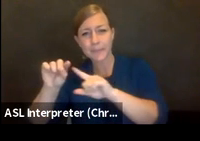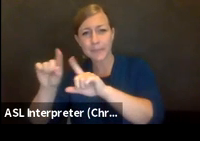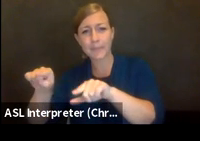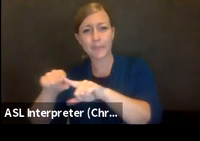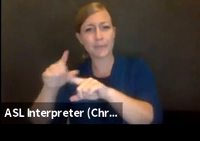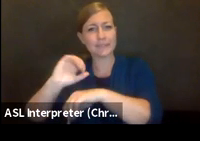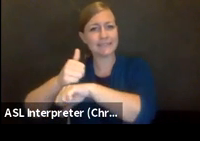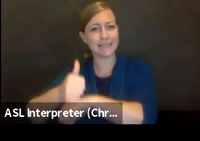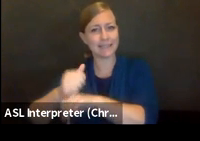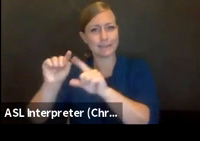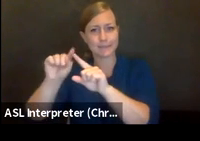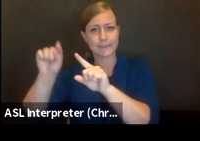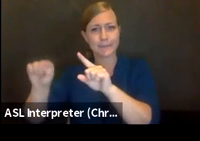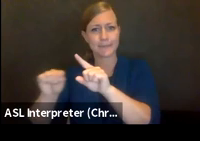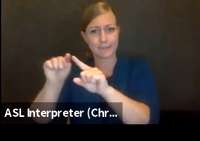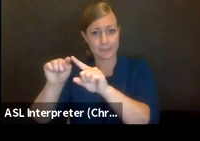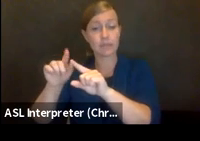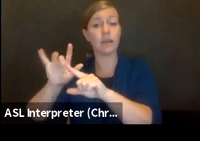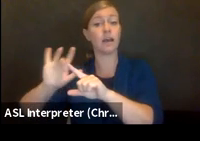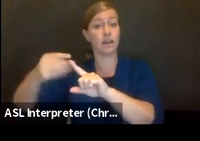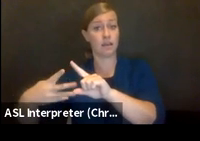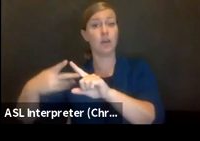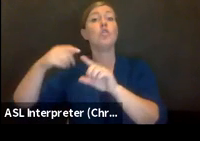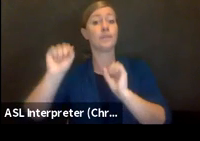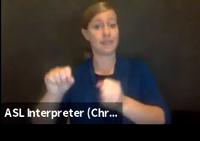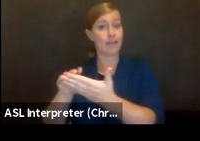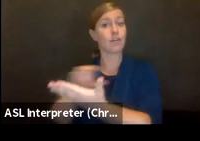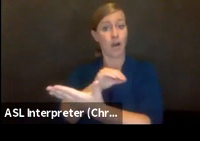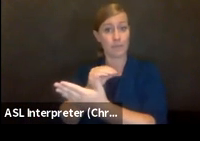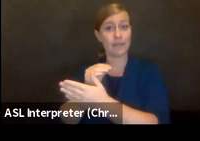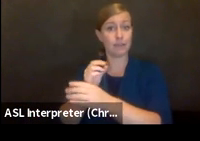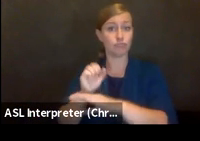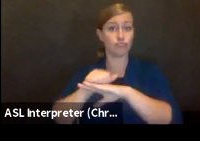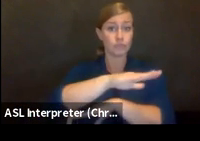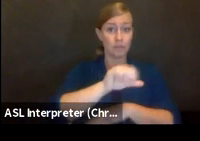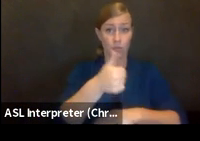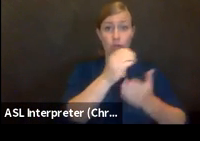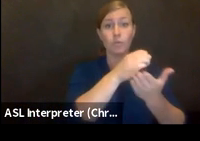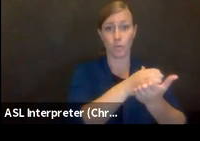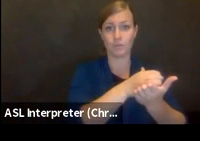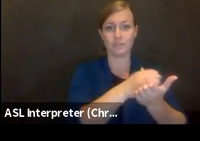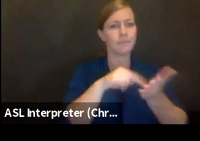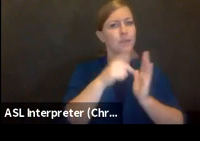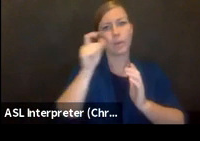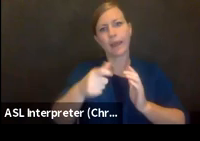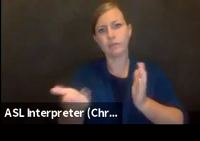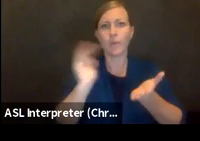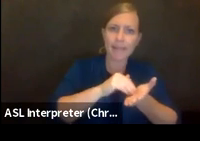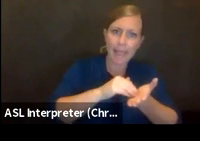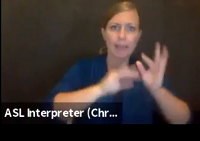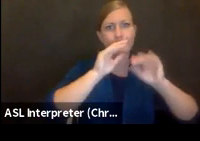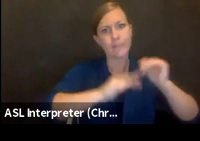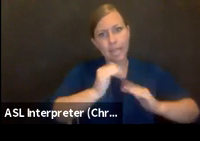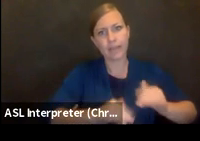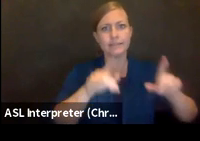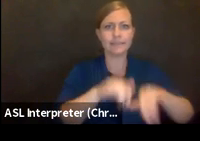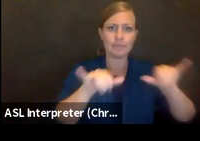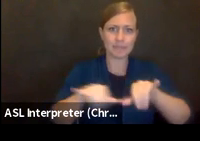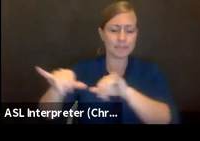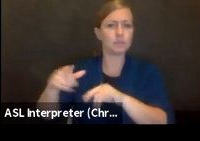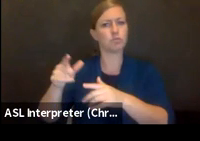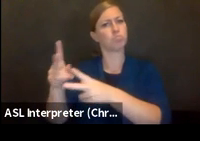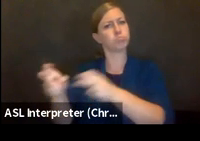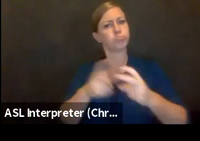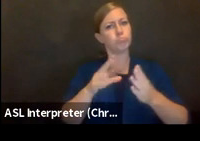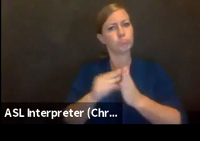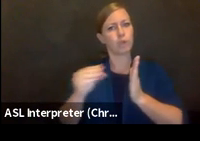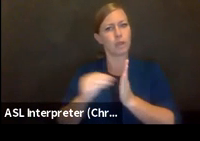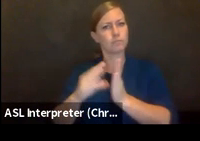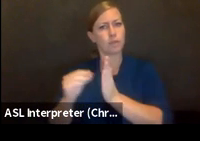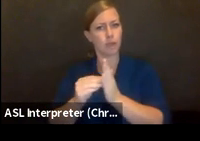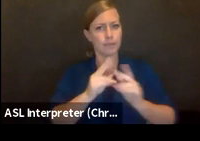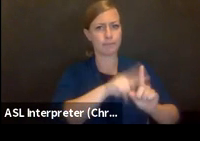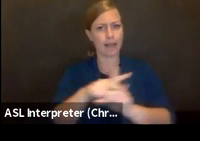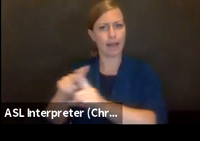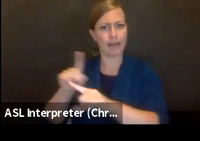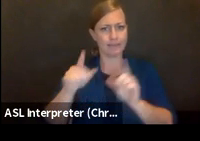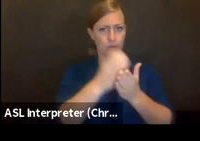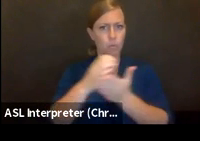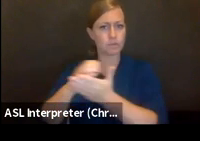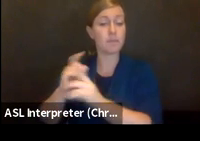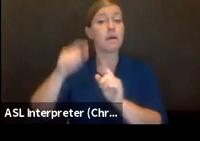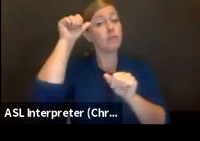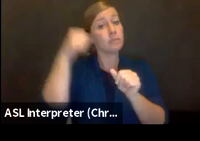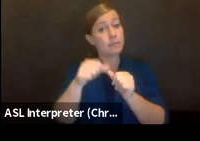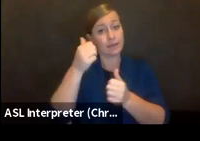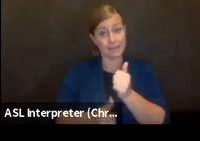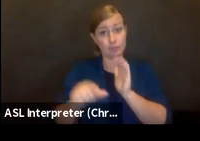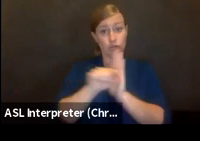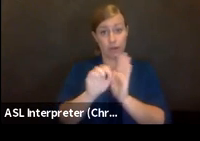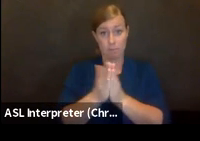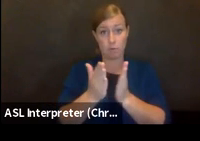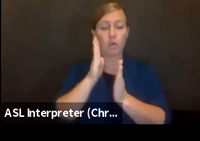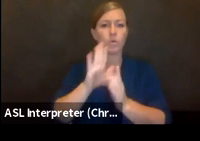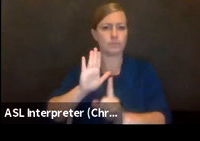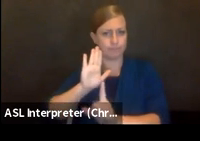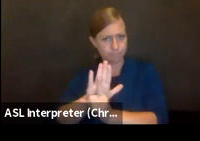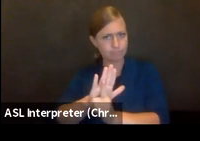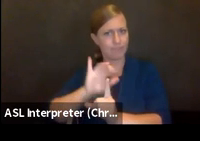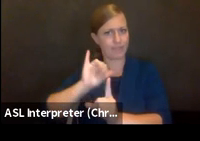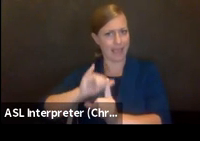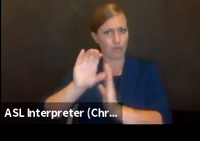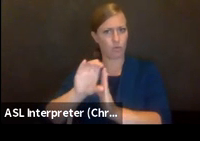ESD 189 - Amy Colburn: Settings cog. You can copy over to other courses so you don't need to recreate the same thing over and over again. So just something to be aware of. But these categories and grading periods and all of that stuff you'll need to do that for each course. So just something to keep in mind.